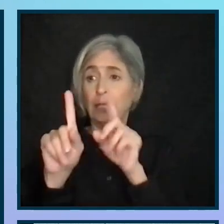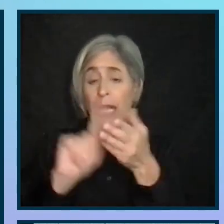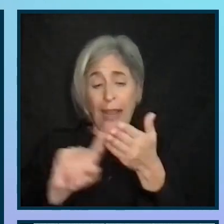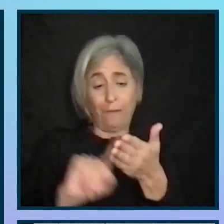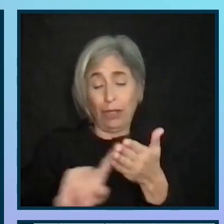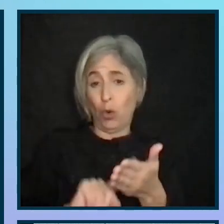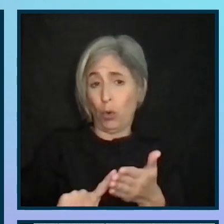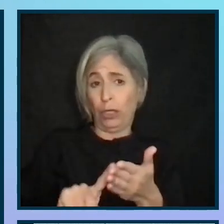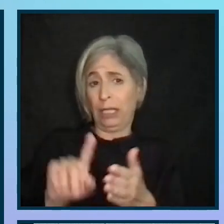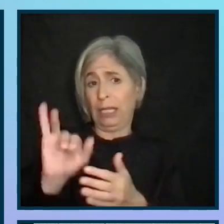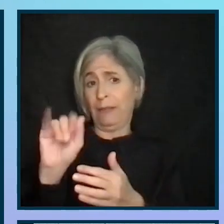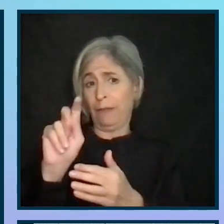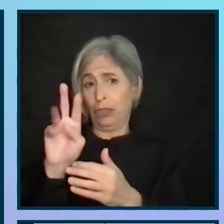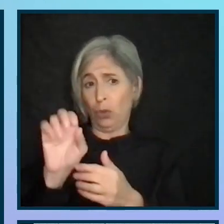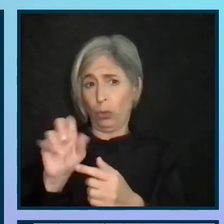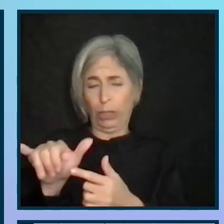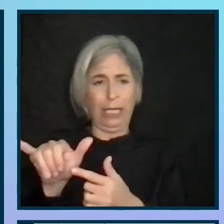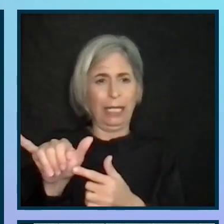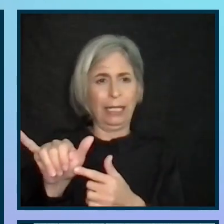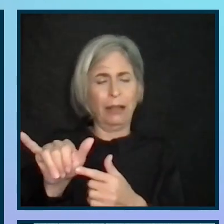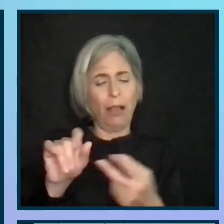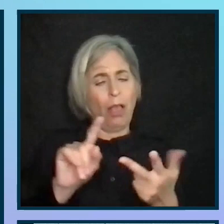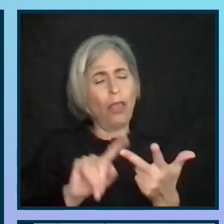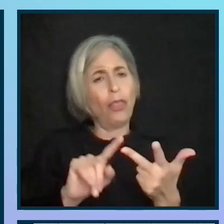and also be sure to consider third party content.